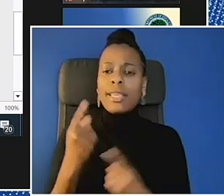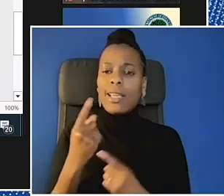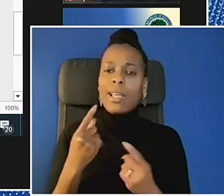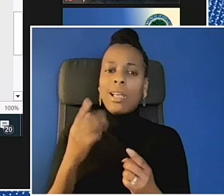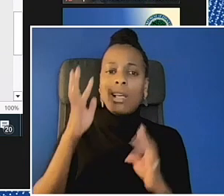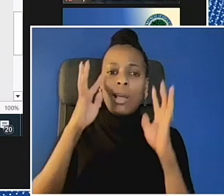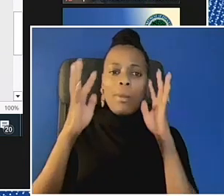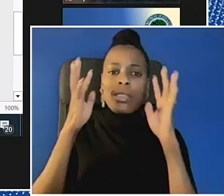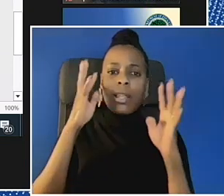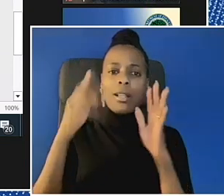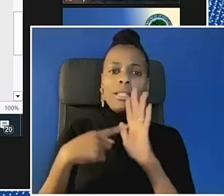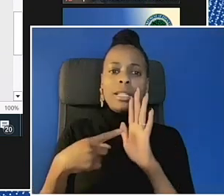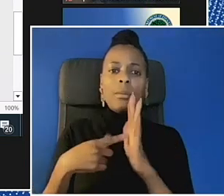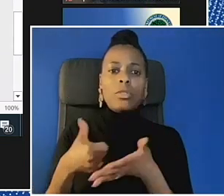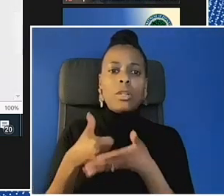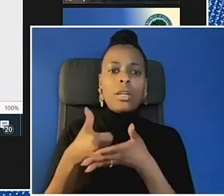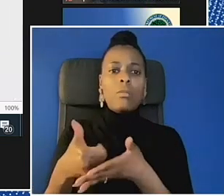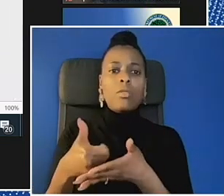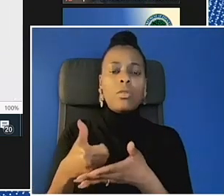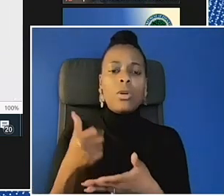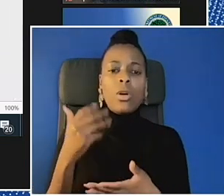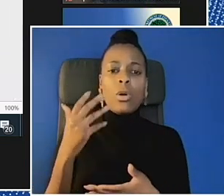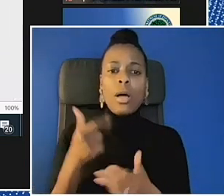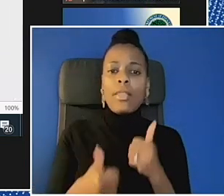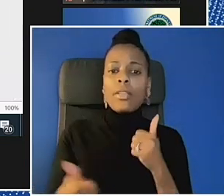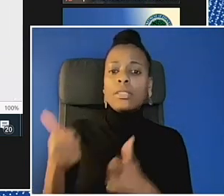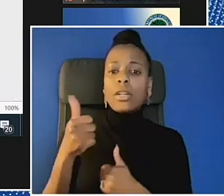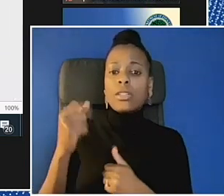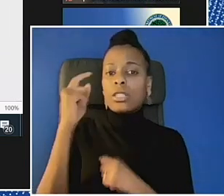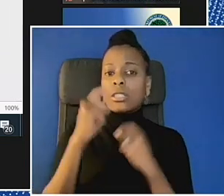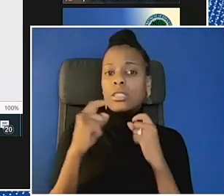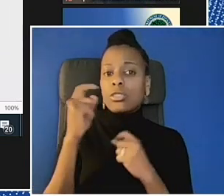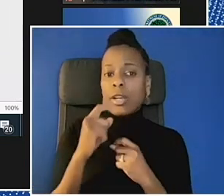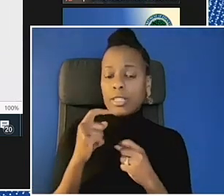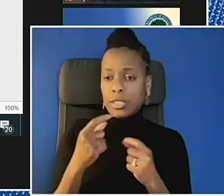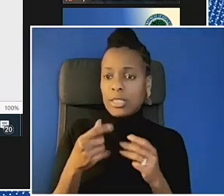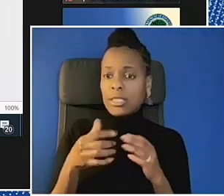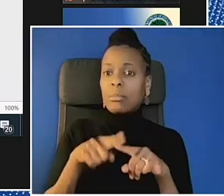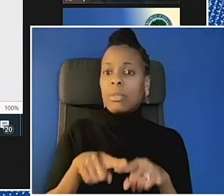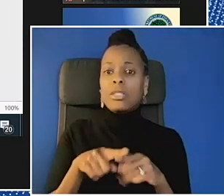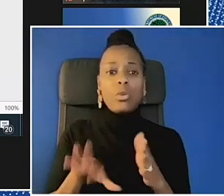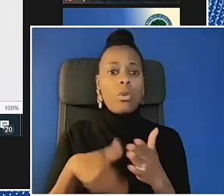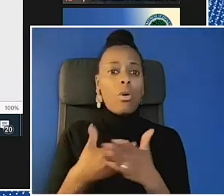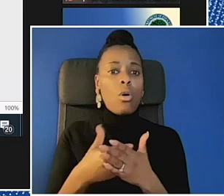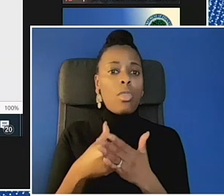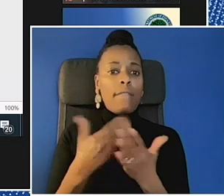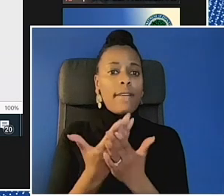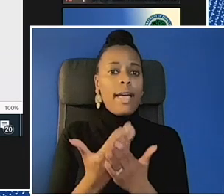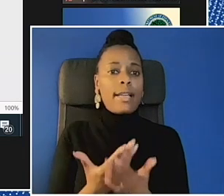Secretary's discretionary determination would depend on all of the particular facts of a situation, which may include